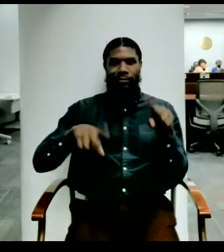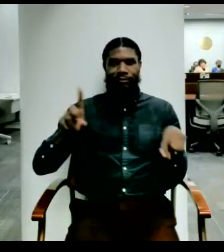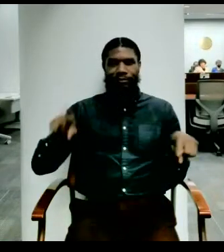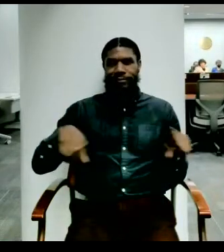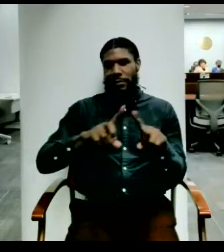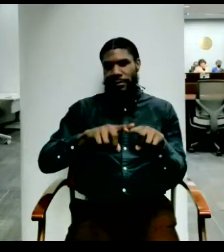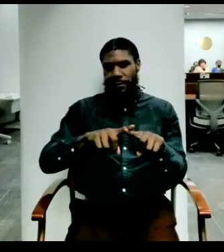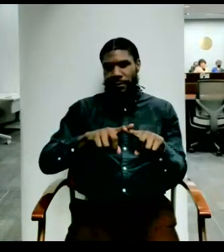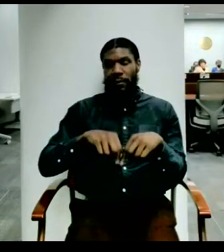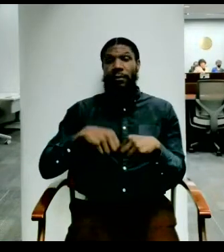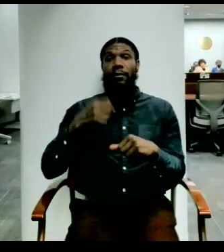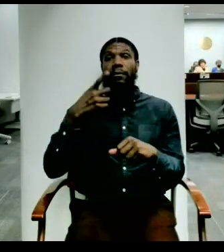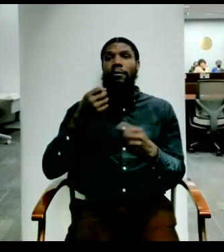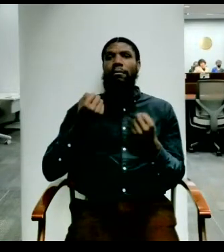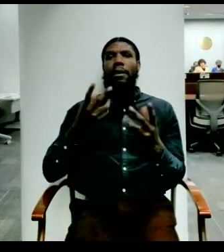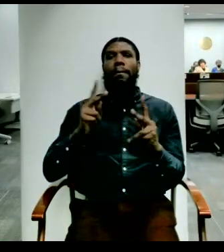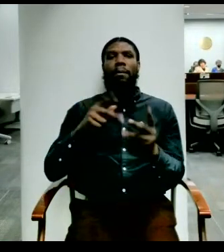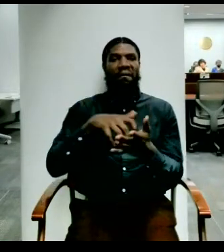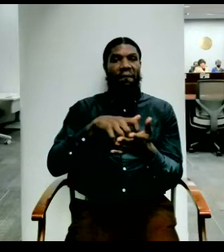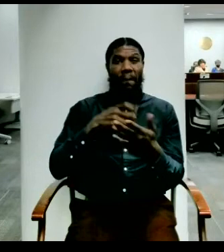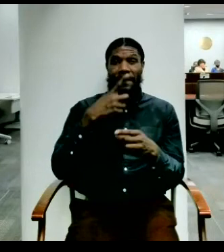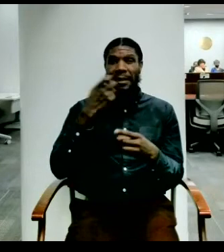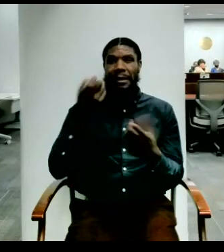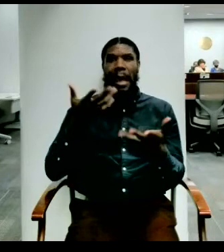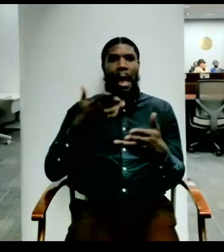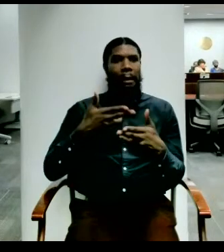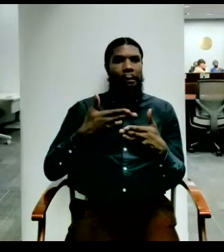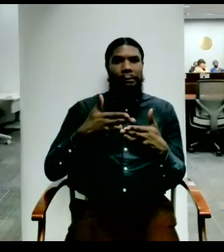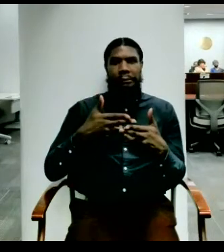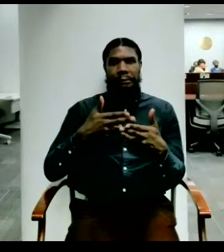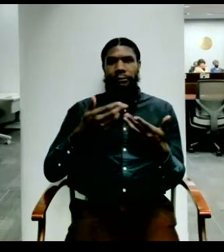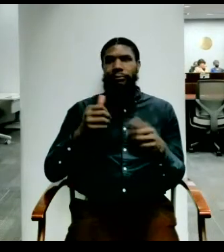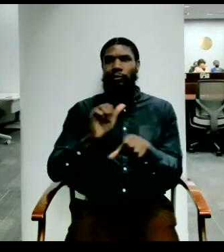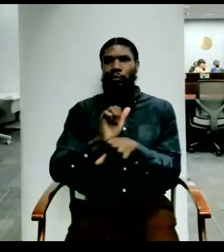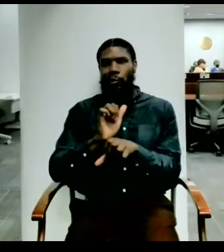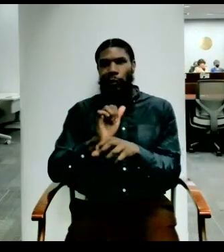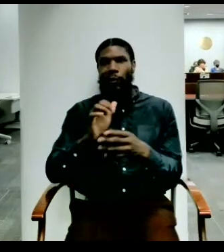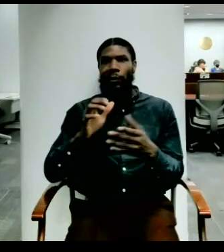you know, people are very vulnerable because of that, which we see very much happening affecting